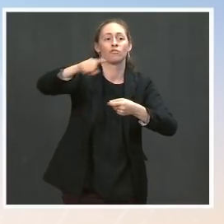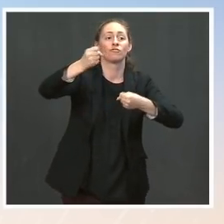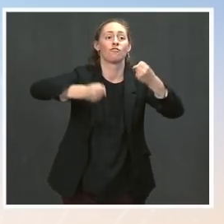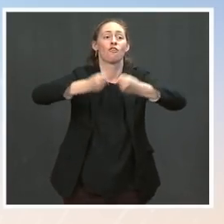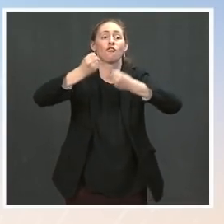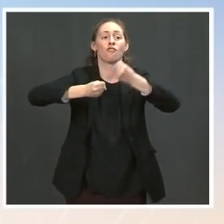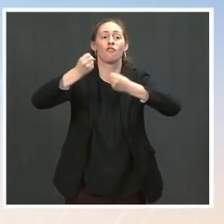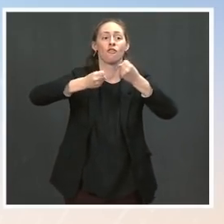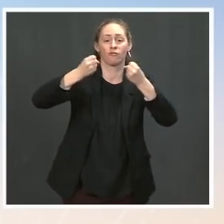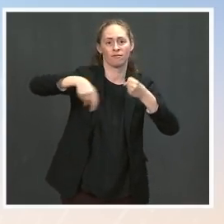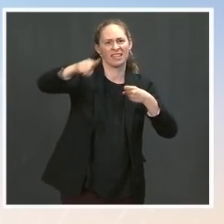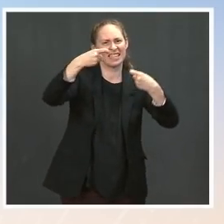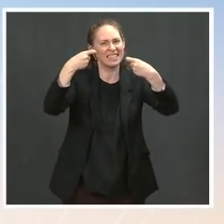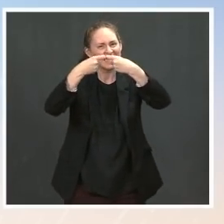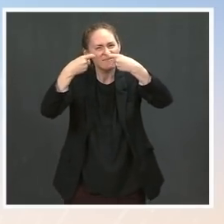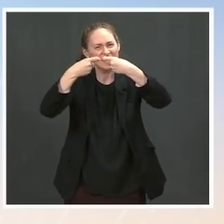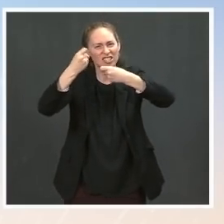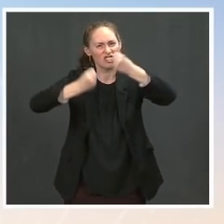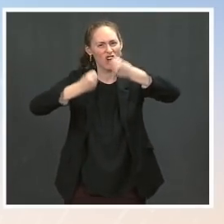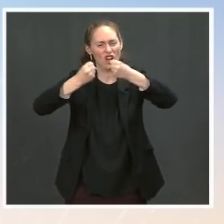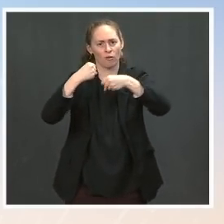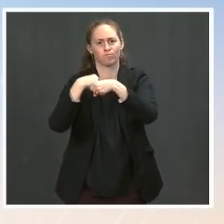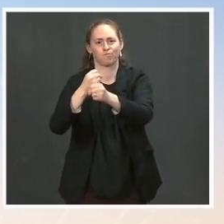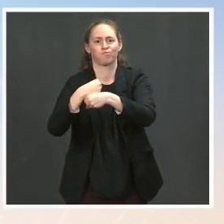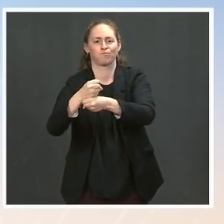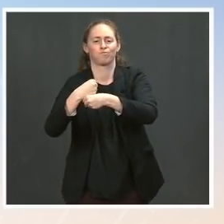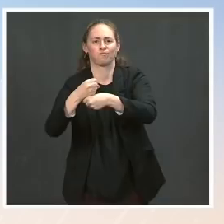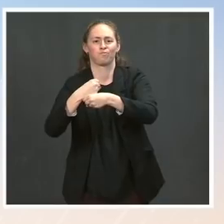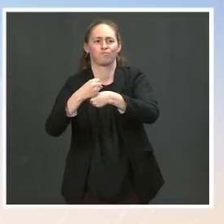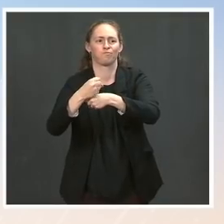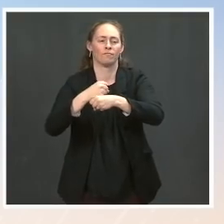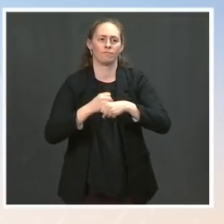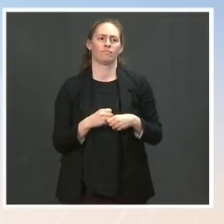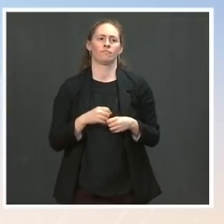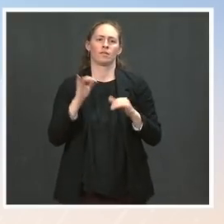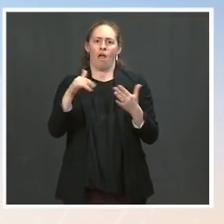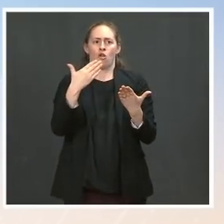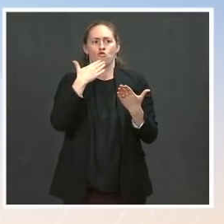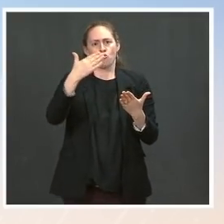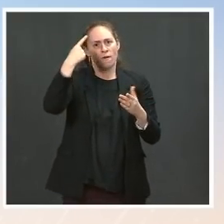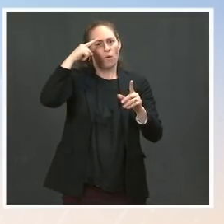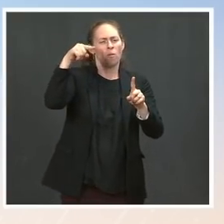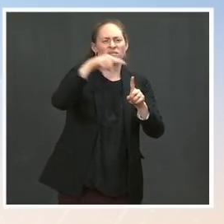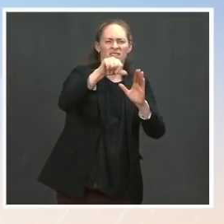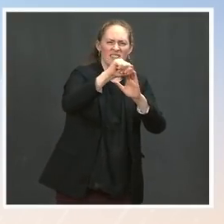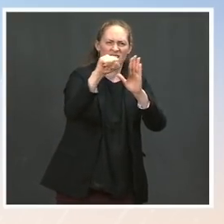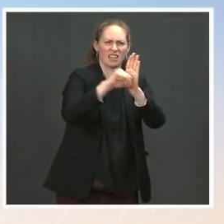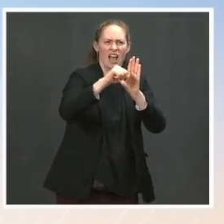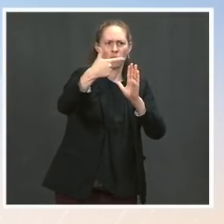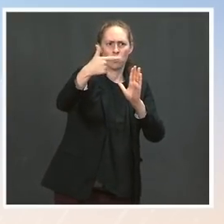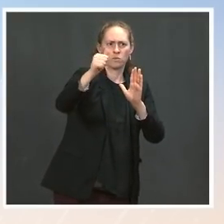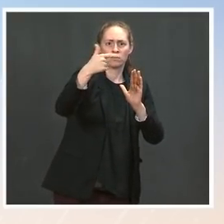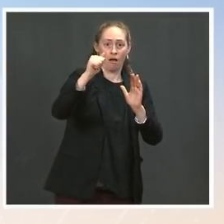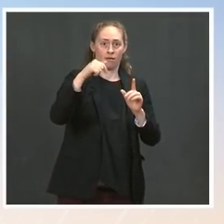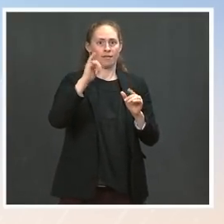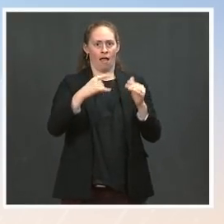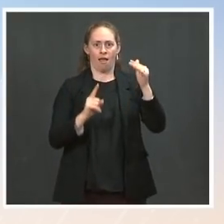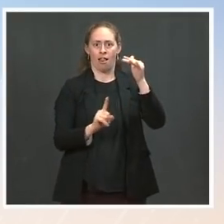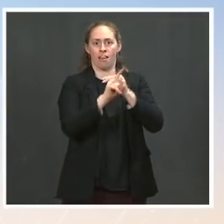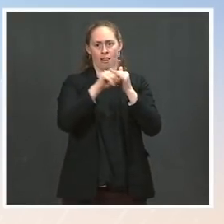including people of Georgia and other states that are impacted a great deal by this issue. With that, Alex, kick us off.